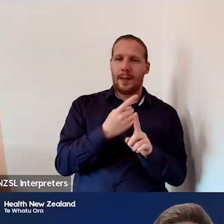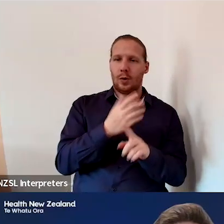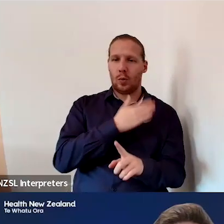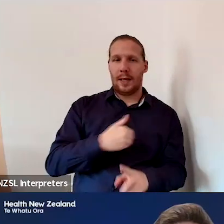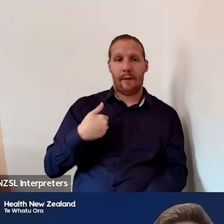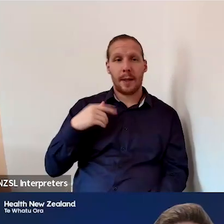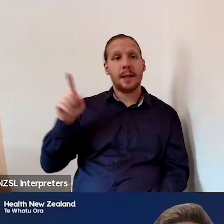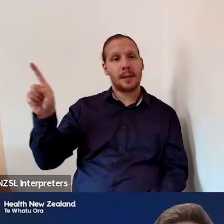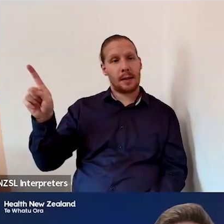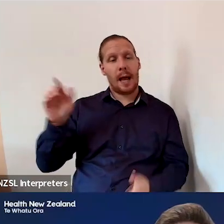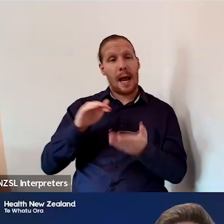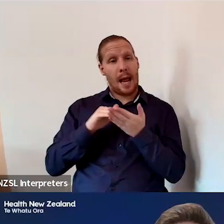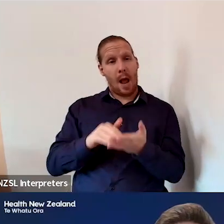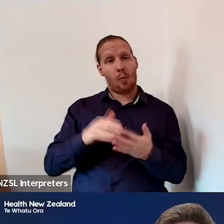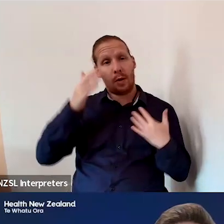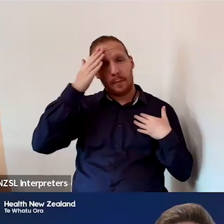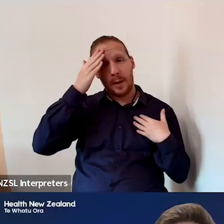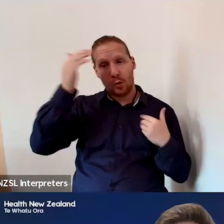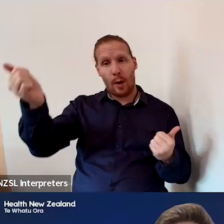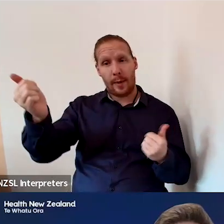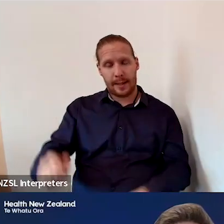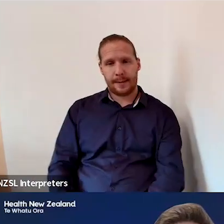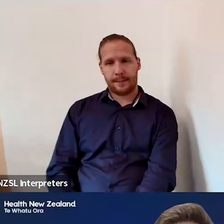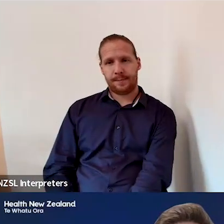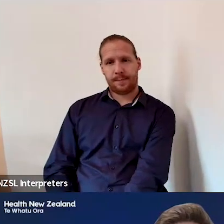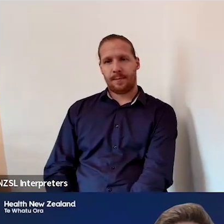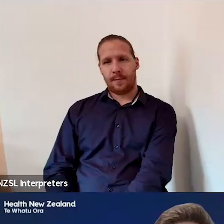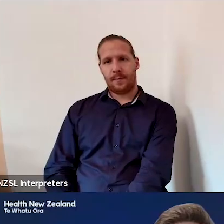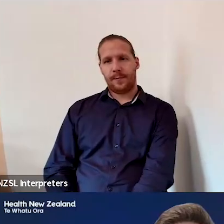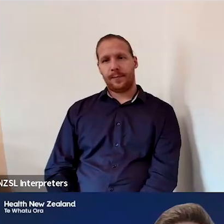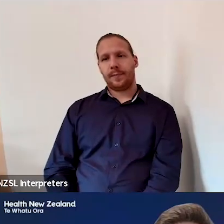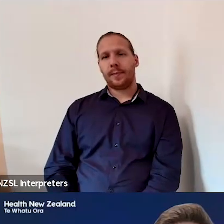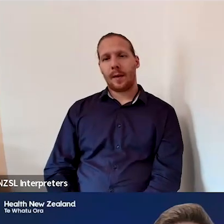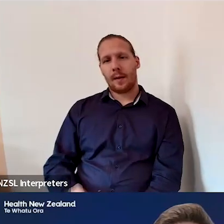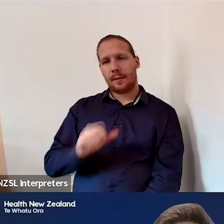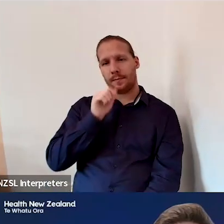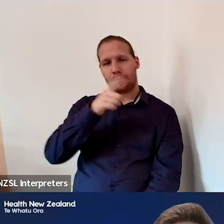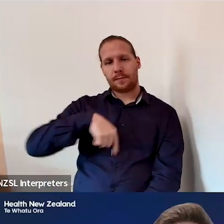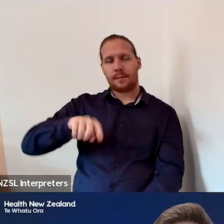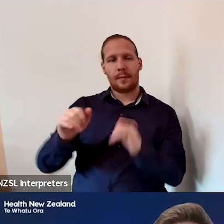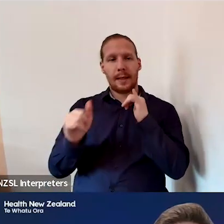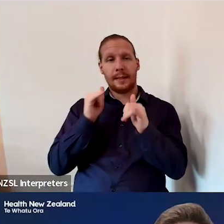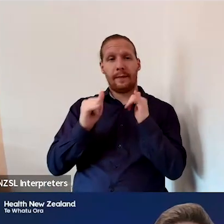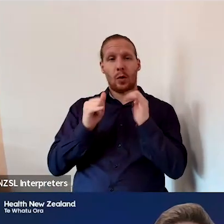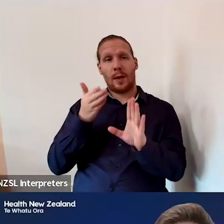And so when the Mental Health Wellbeing Commission interviewed a number of young people a couple of years ago, they said that, you